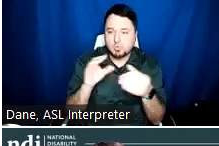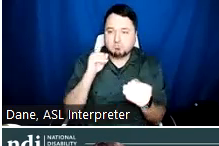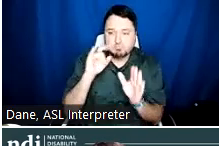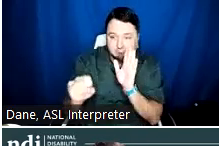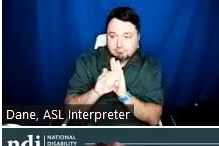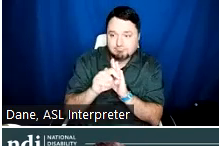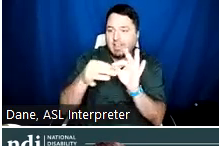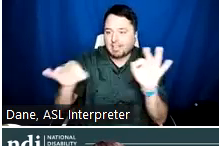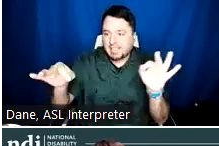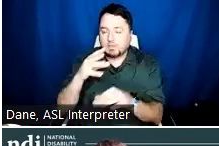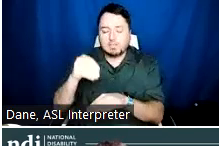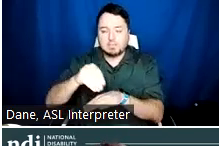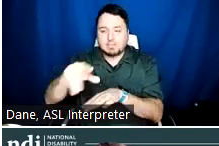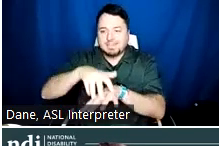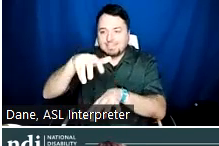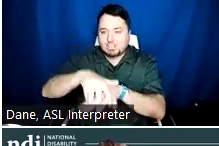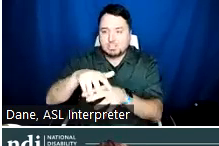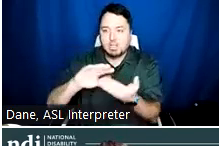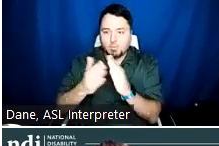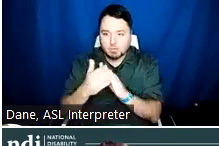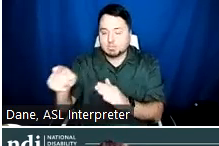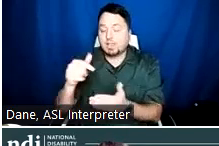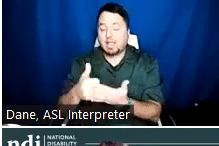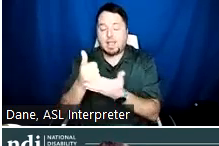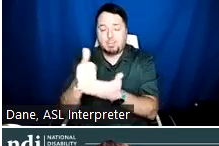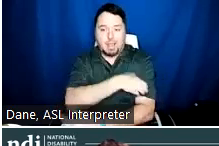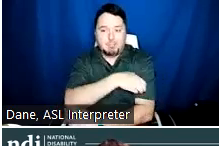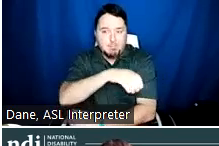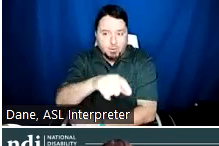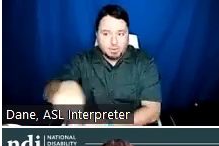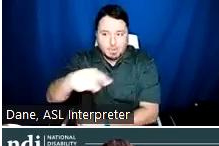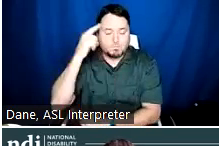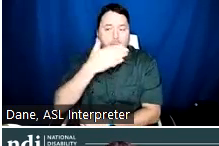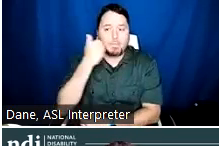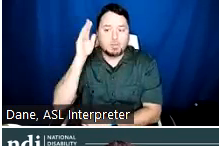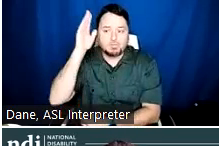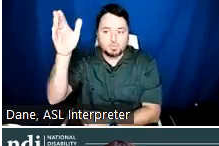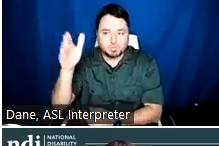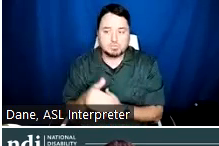of Indigenous communities and empowering them toward a better future, Jason is a recognized